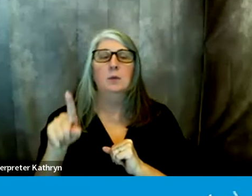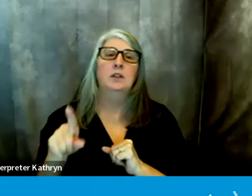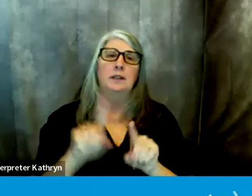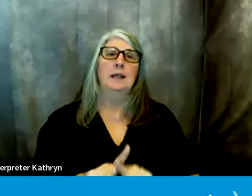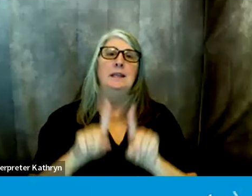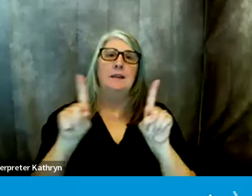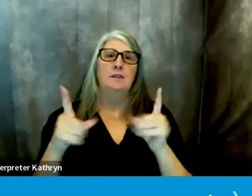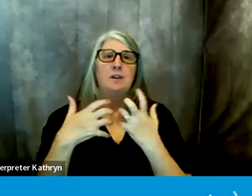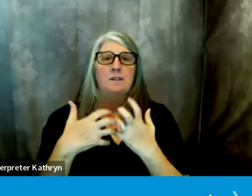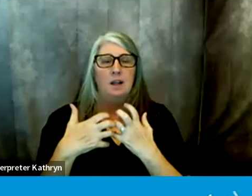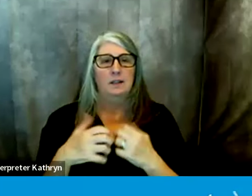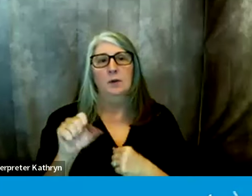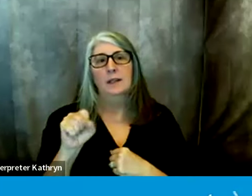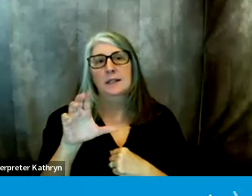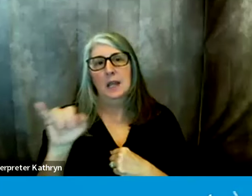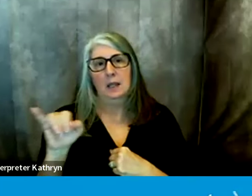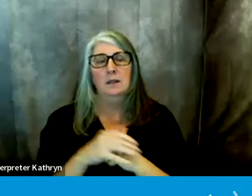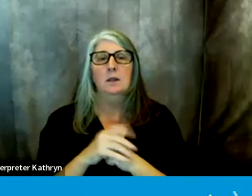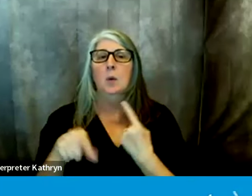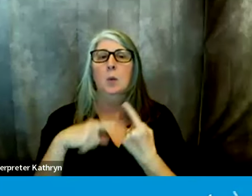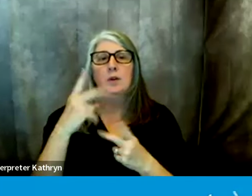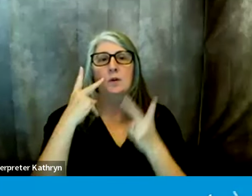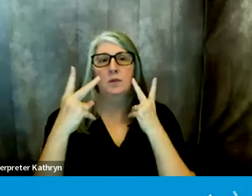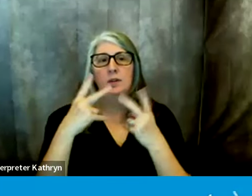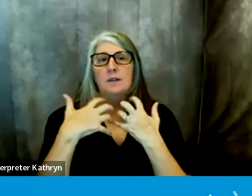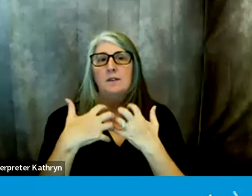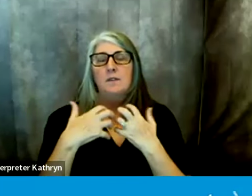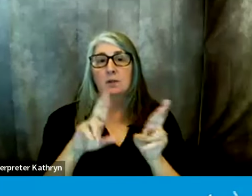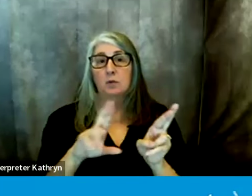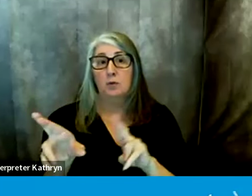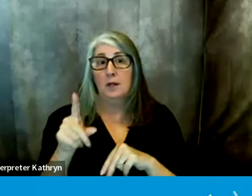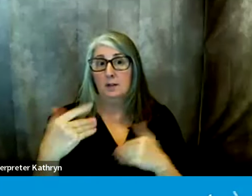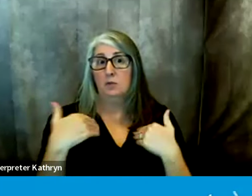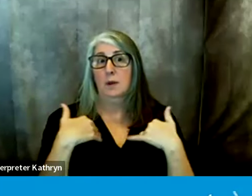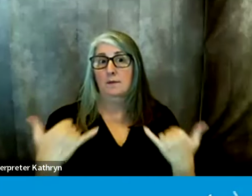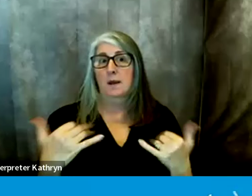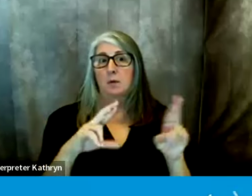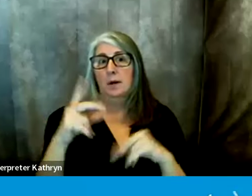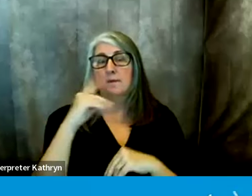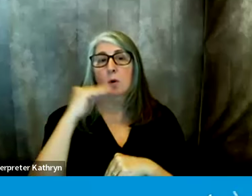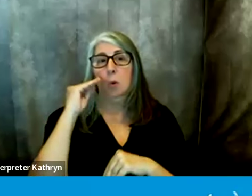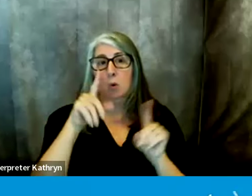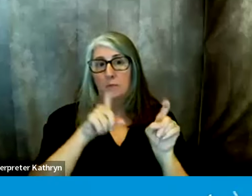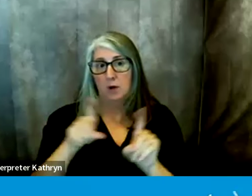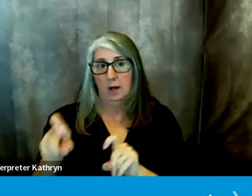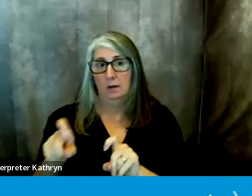When do you see the devices ready that you have now ready for home trial? Then a second question of,